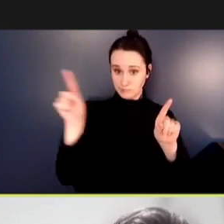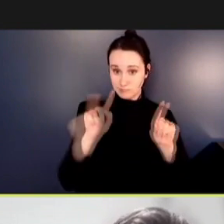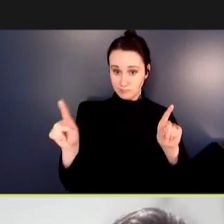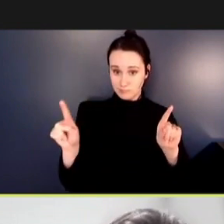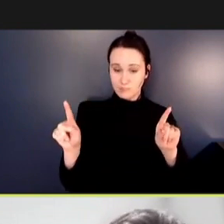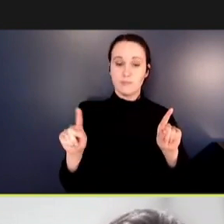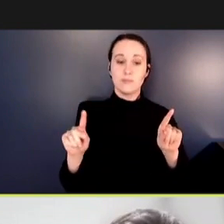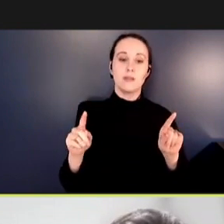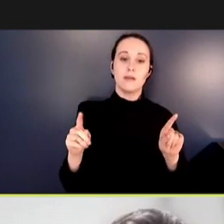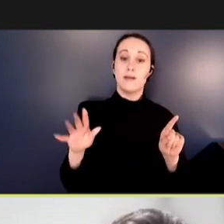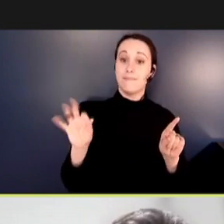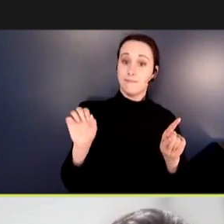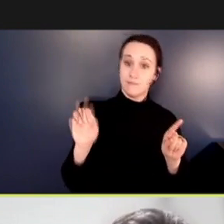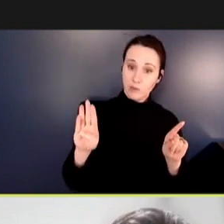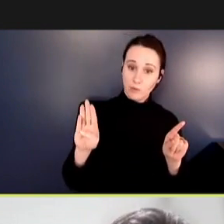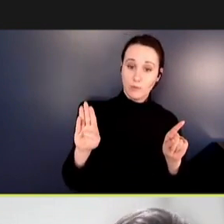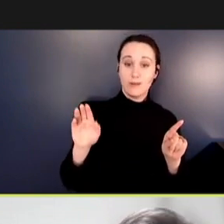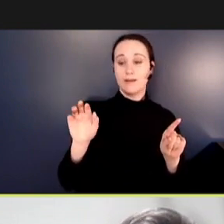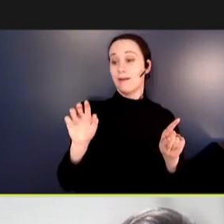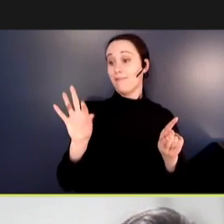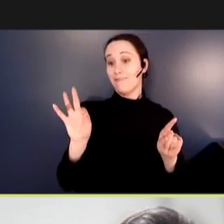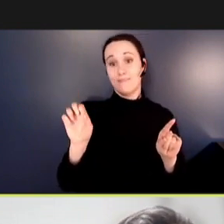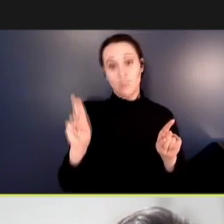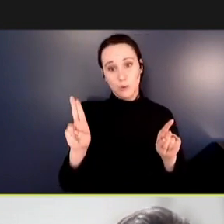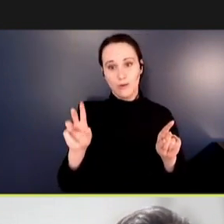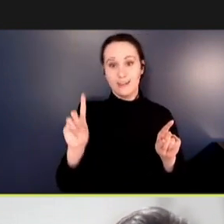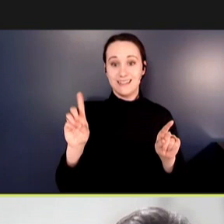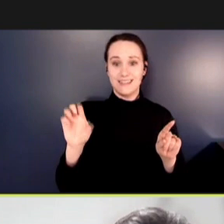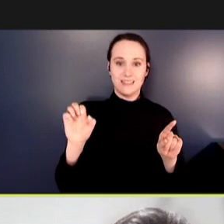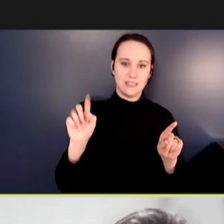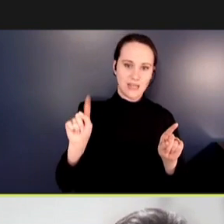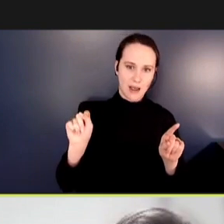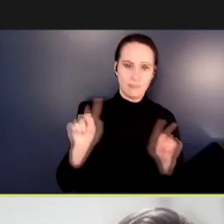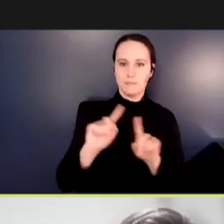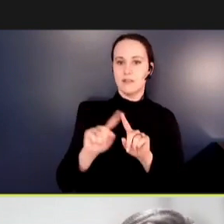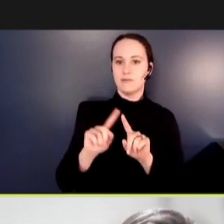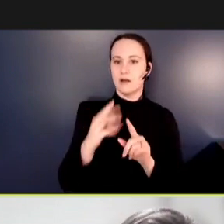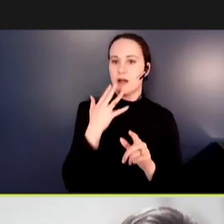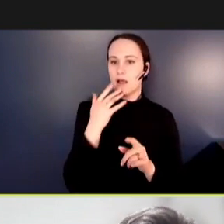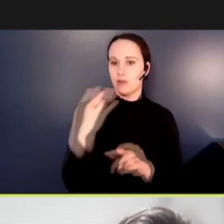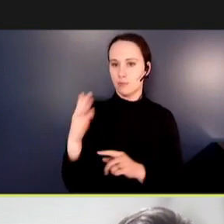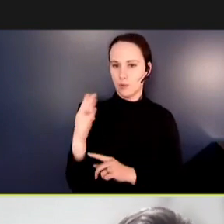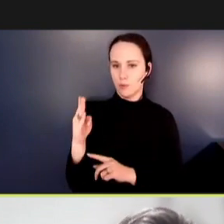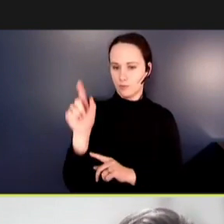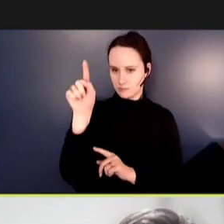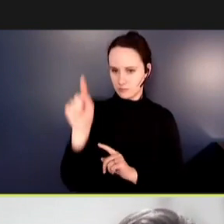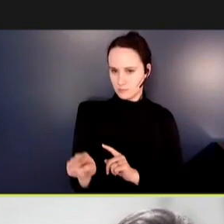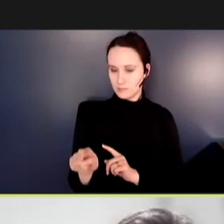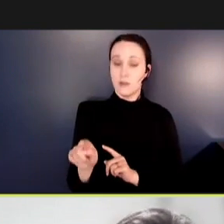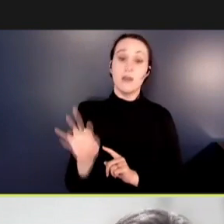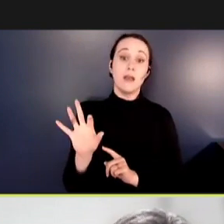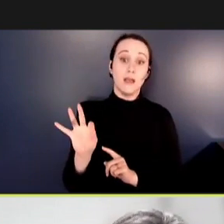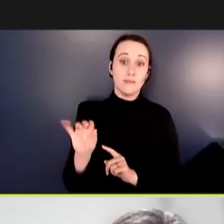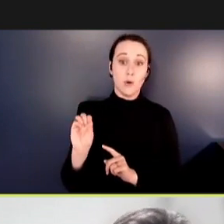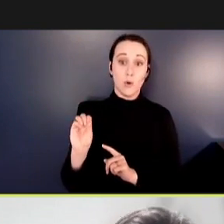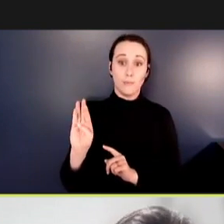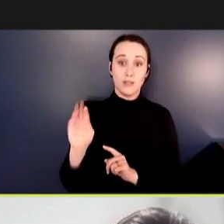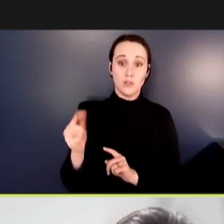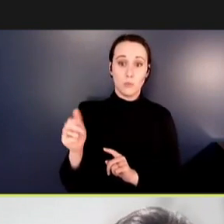COVID in the lighter blue colors. That when the vaccine is given at the OBGYN or midwife's office,